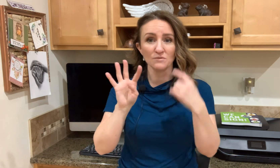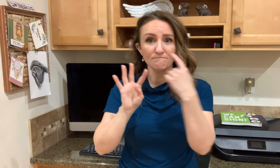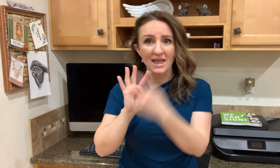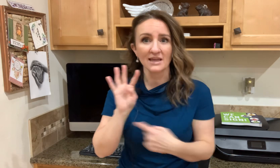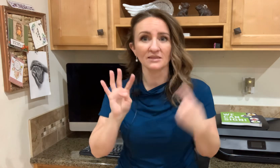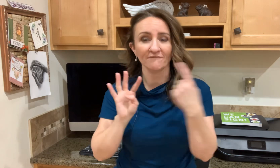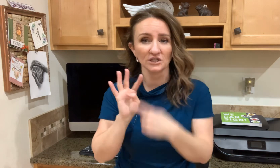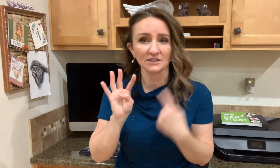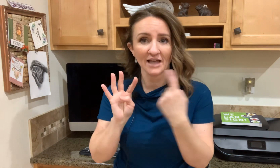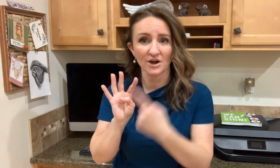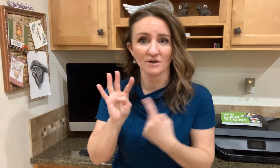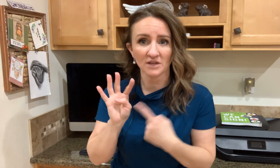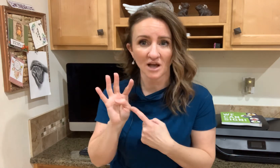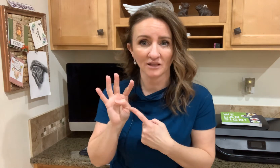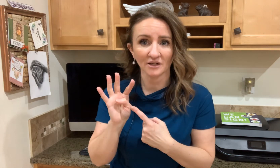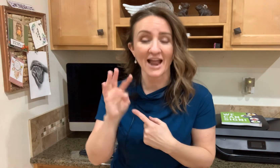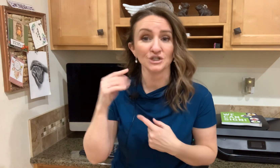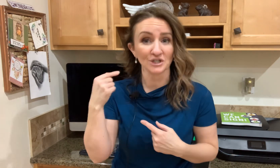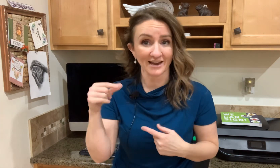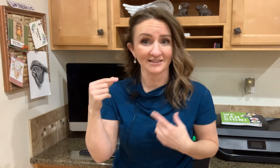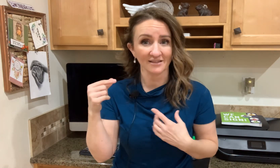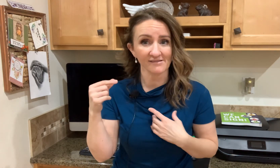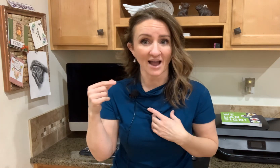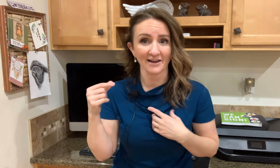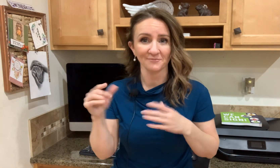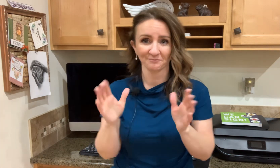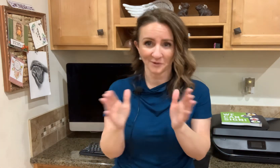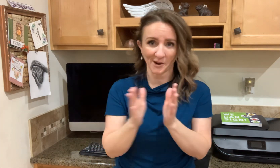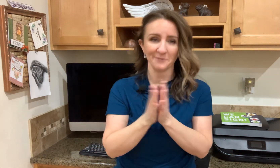make the first letter of the color and shake it to the side.